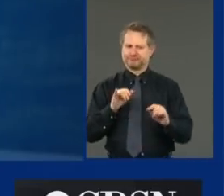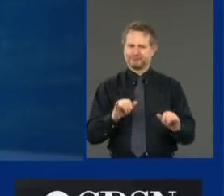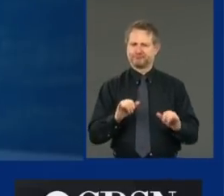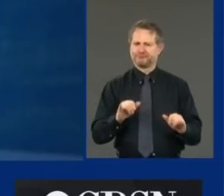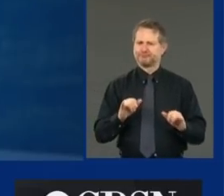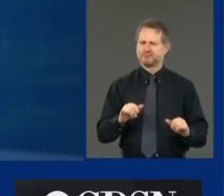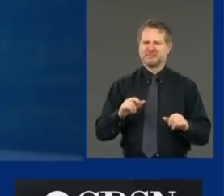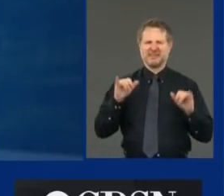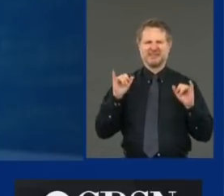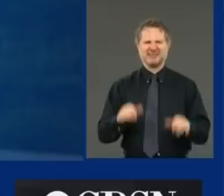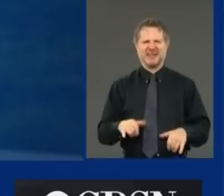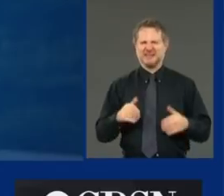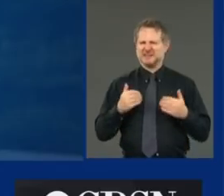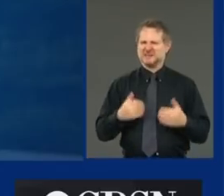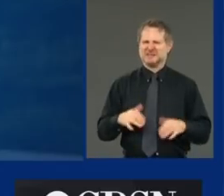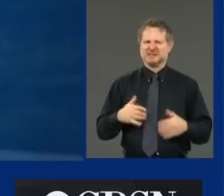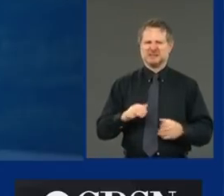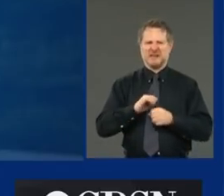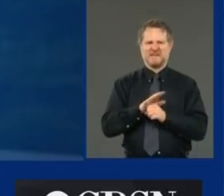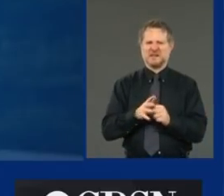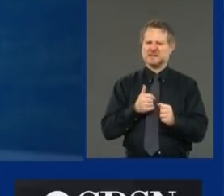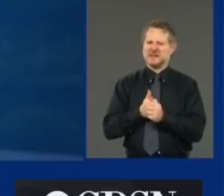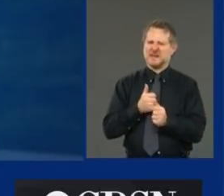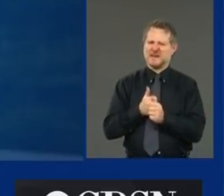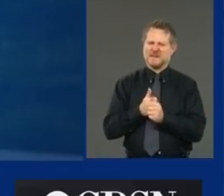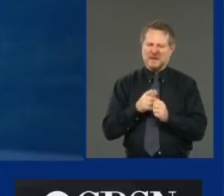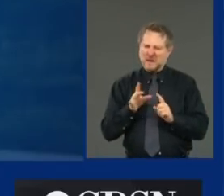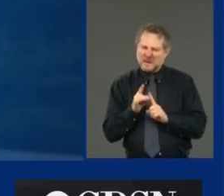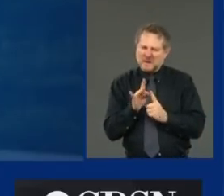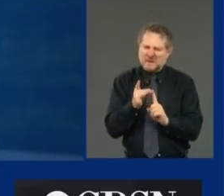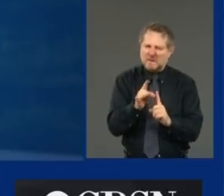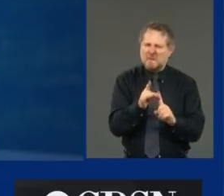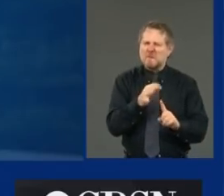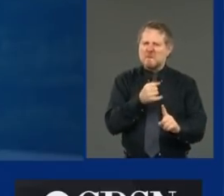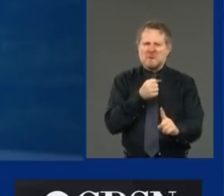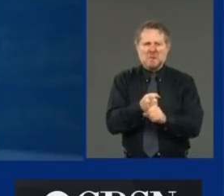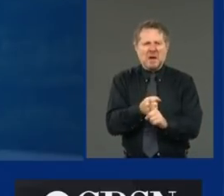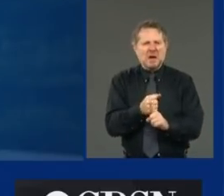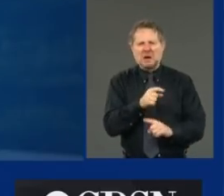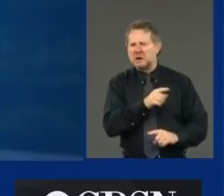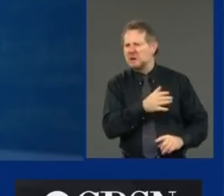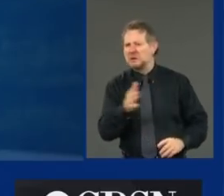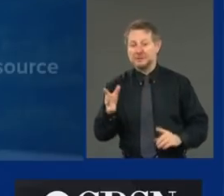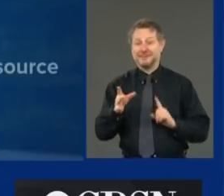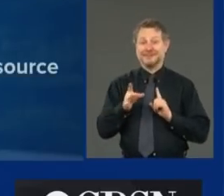SURE IF YOU ARE IMMUNE IF YOU HAD THE ANTIBODIES. IT STARTED WHERE CHILDREN WOULD NOT BE AFFECTED BY THE ANTI VIRUS.